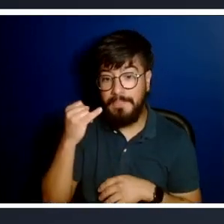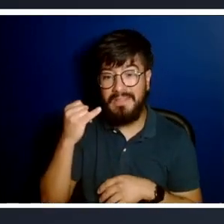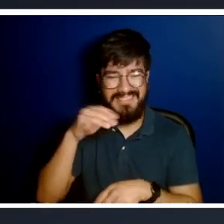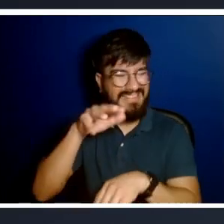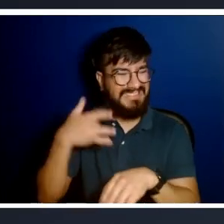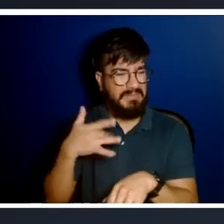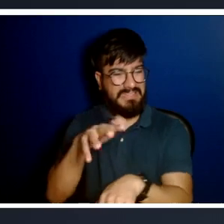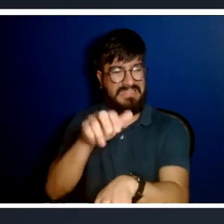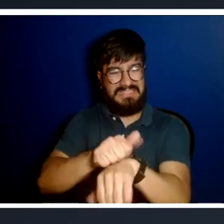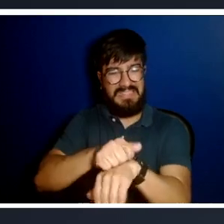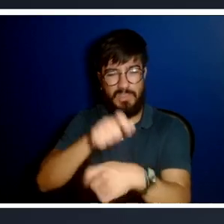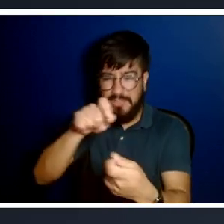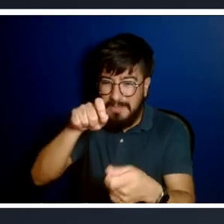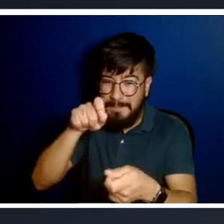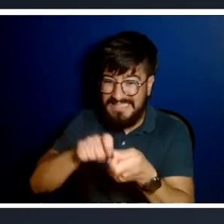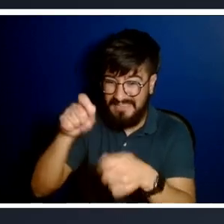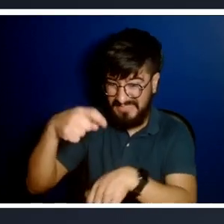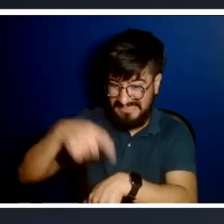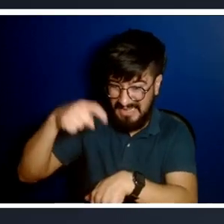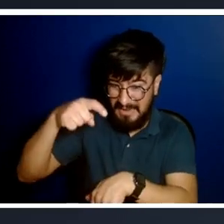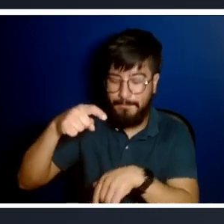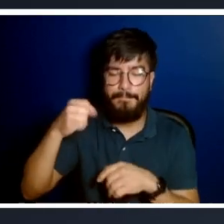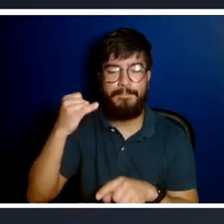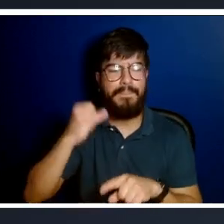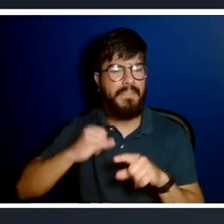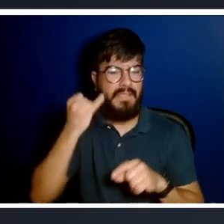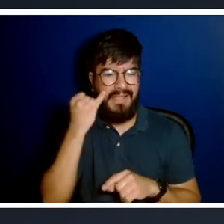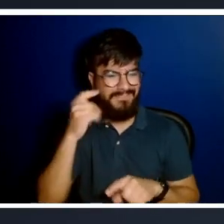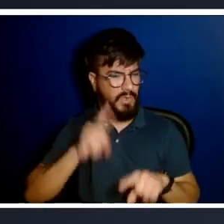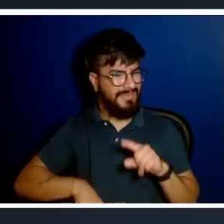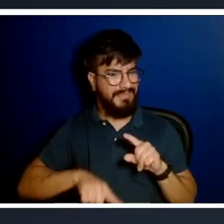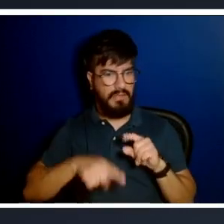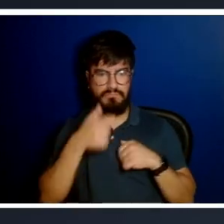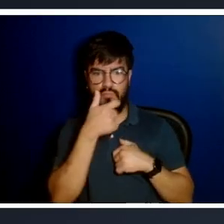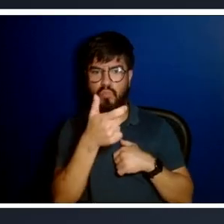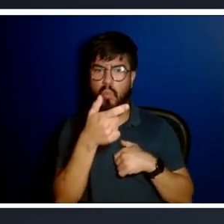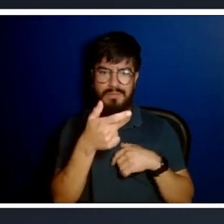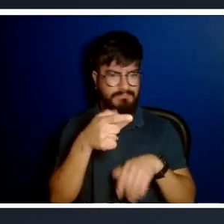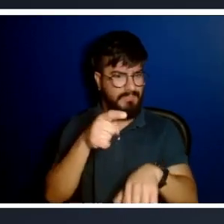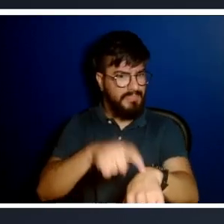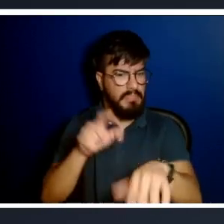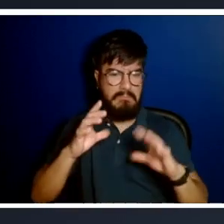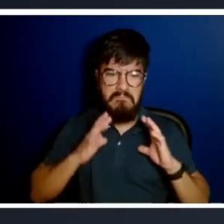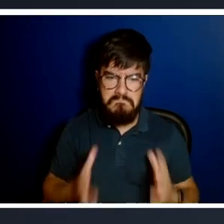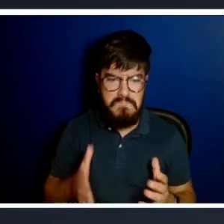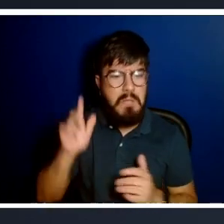you watch the recording. So, there's no need to actually schedule with us anything in particular.